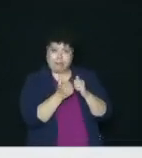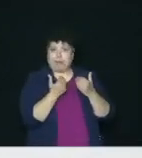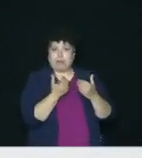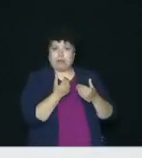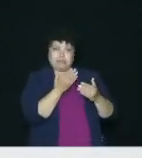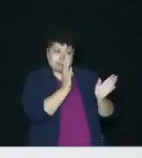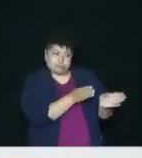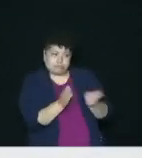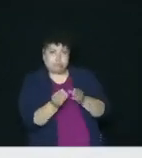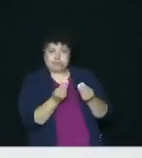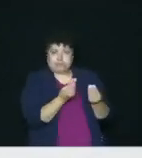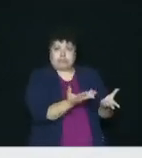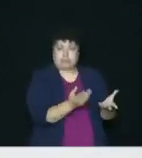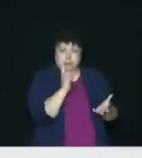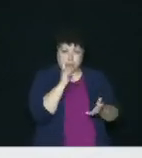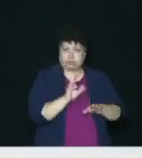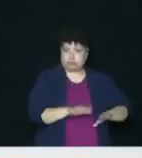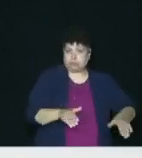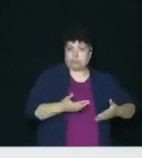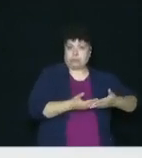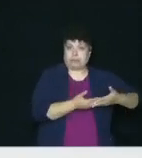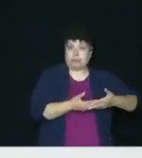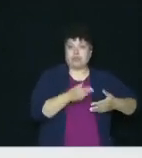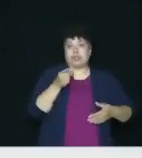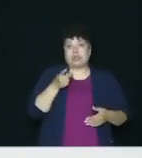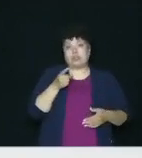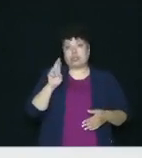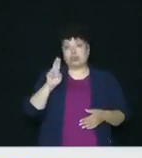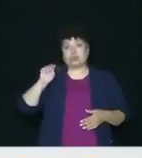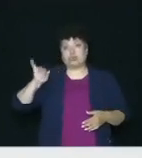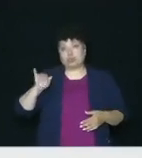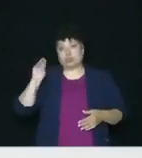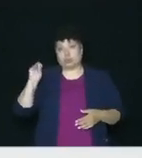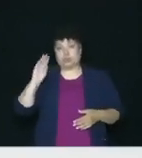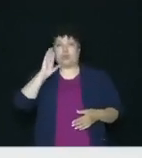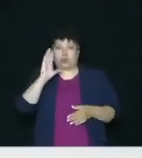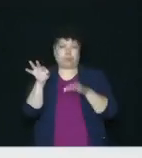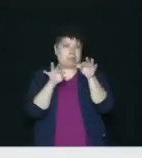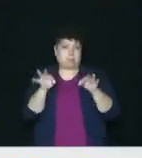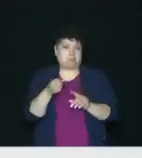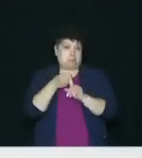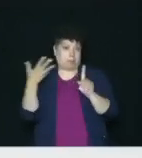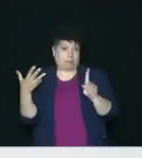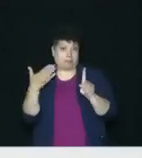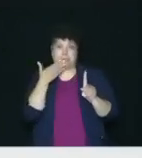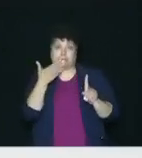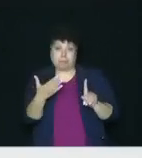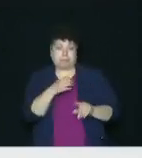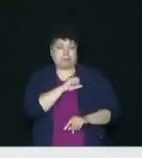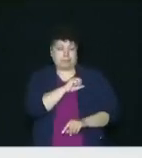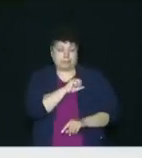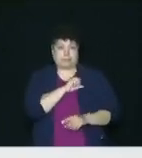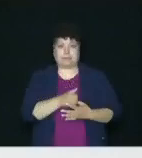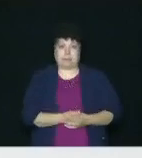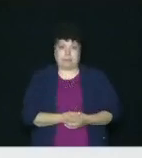NOW THAT THE VACCINE IS AUTHORIZE, I'M SURE EVERYONE IS ANXIOUS TO HEAR HOW IT WILL BE